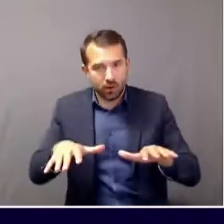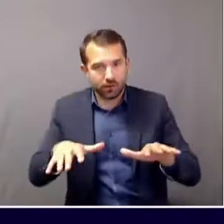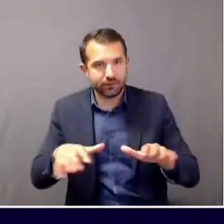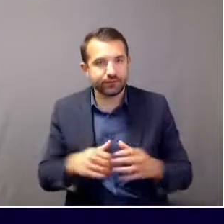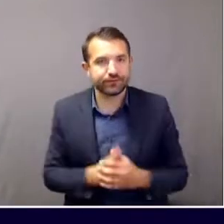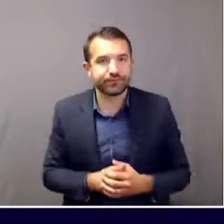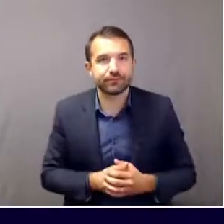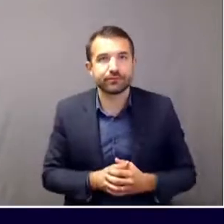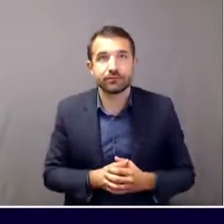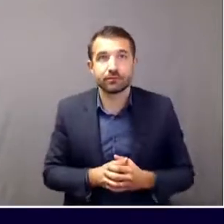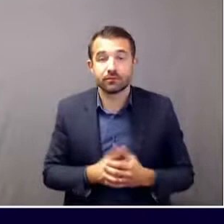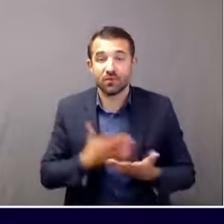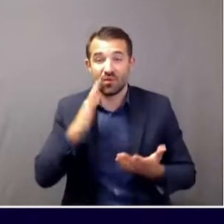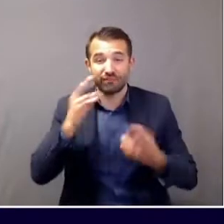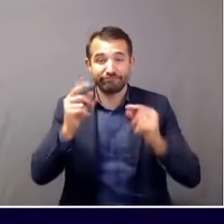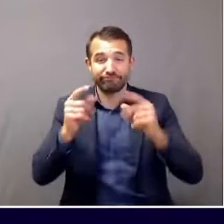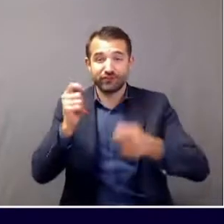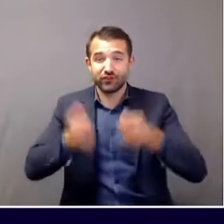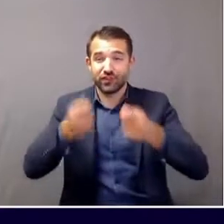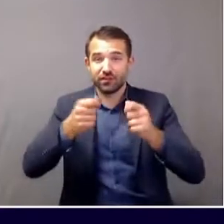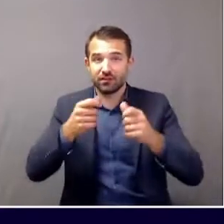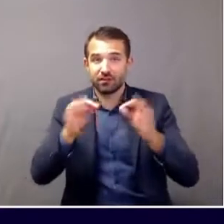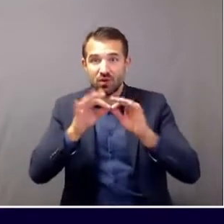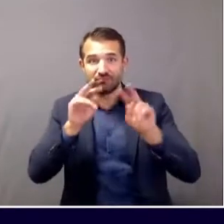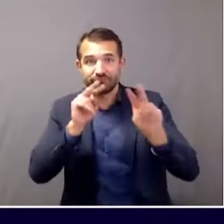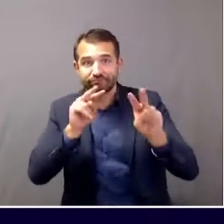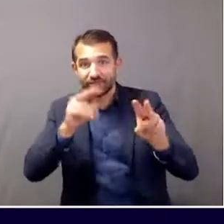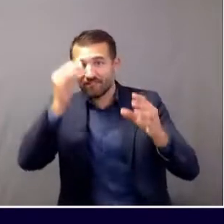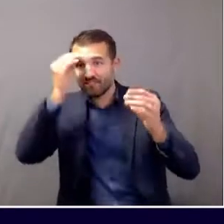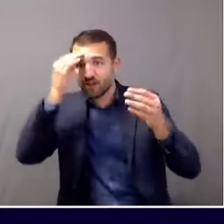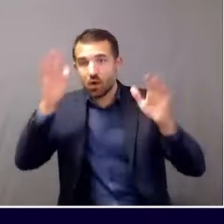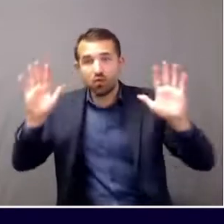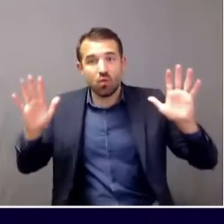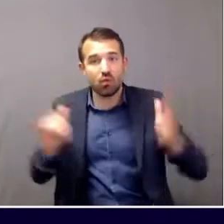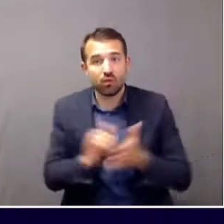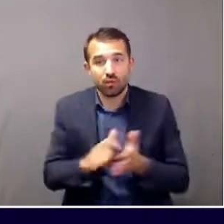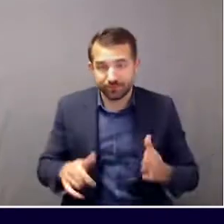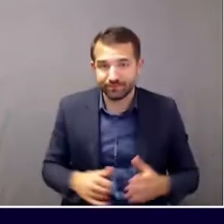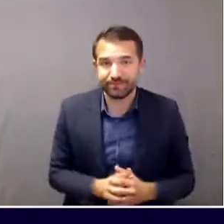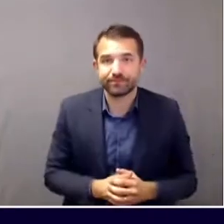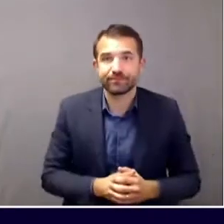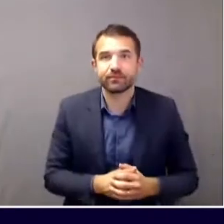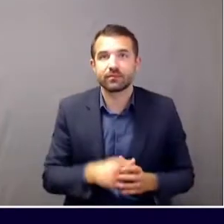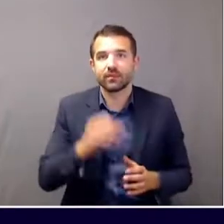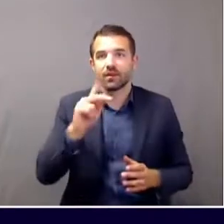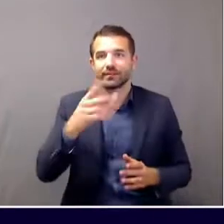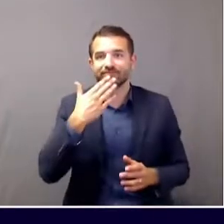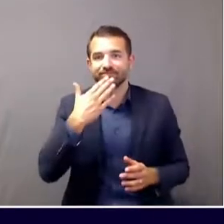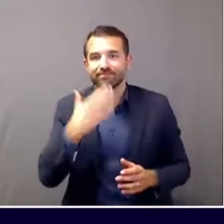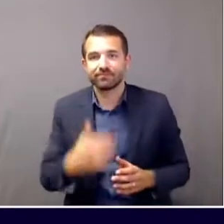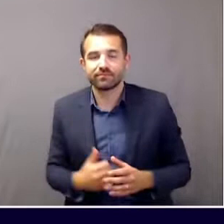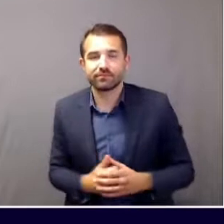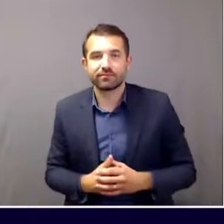you're looking at those data